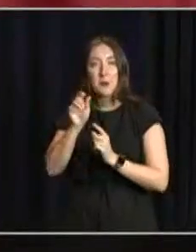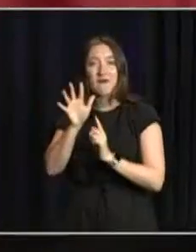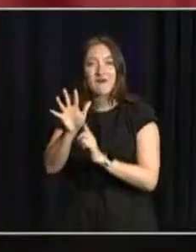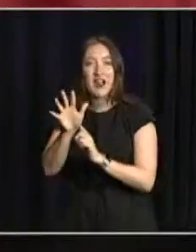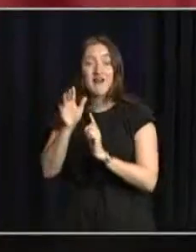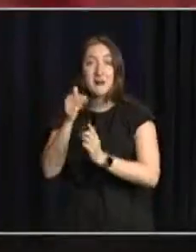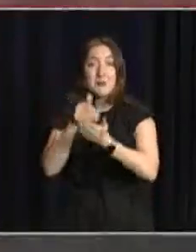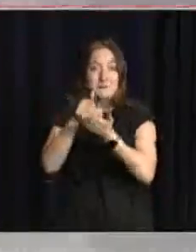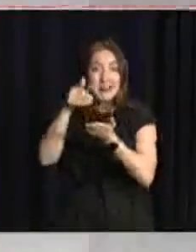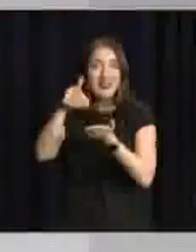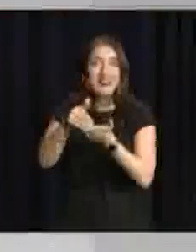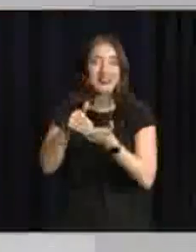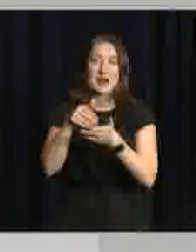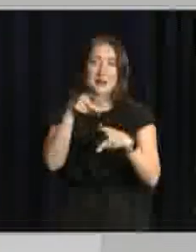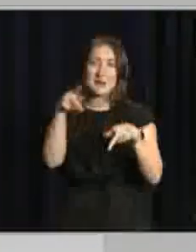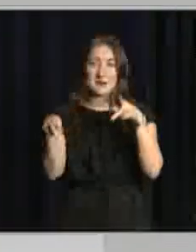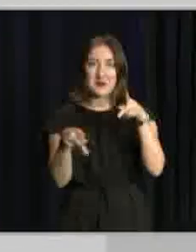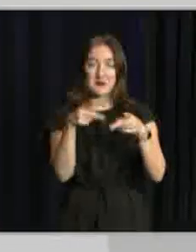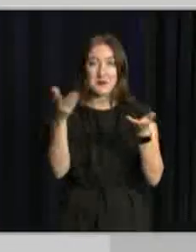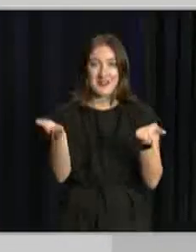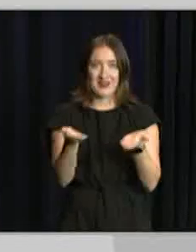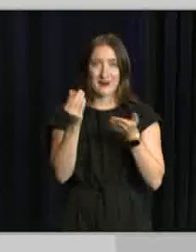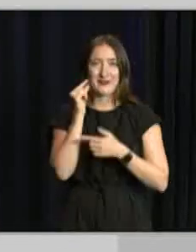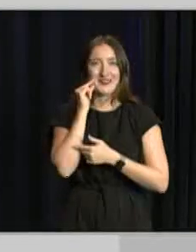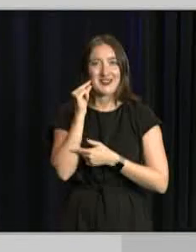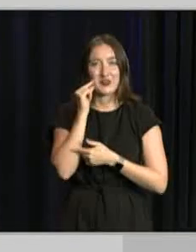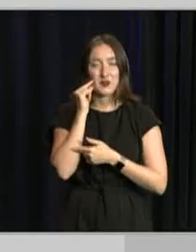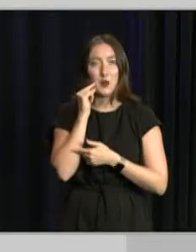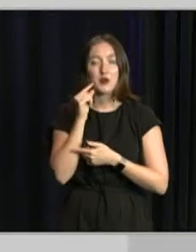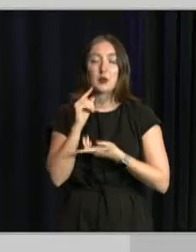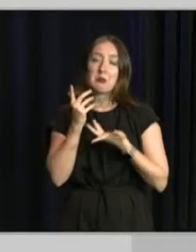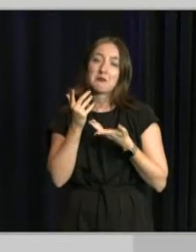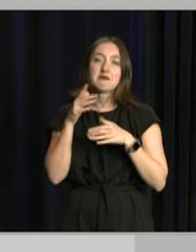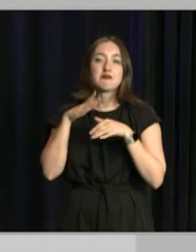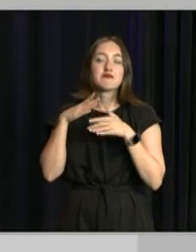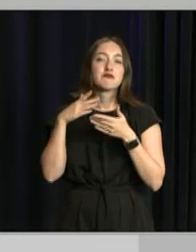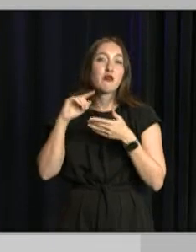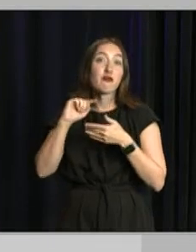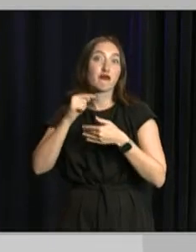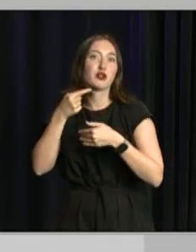been fully vaccinated. Or excuse me, have had at least one dose of the vaccine and one million